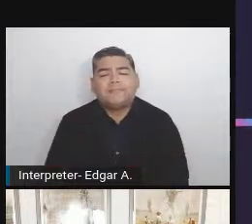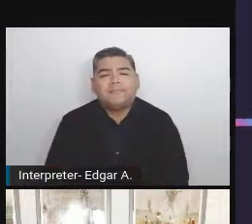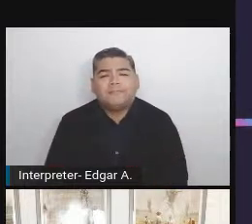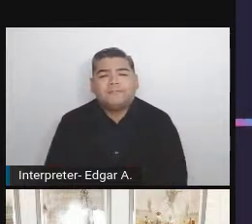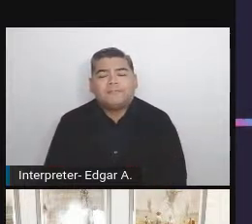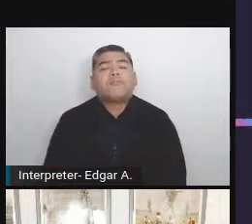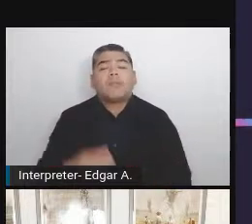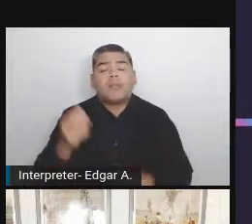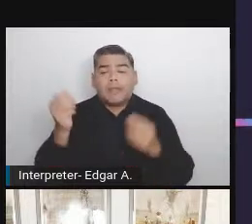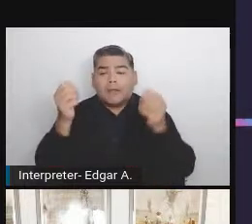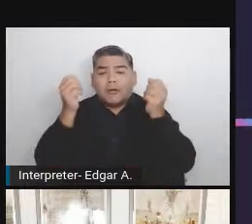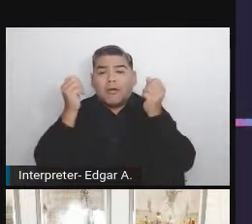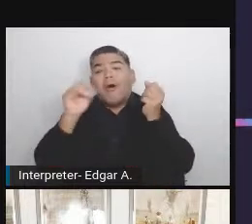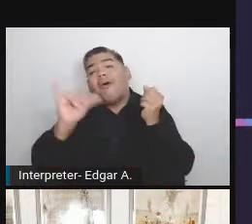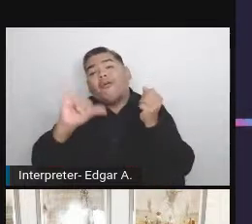Is just not as popular as it should be.